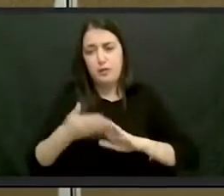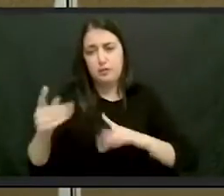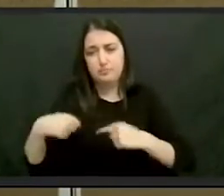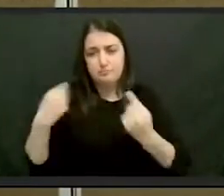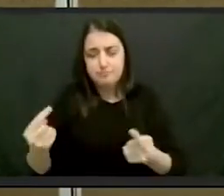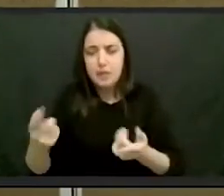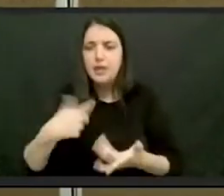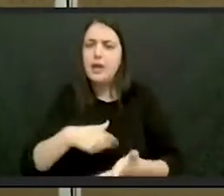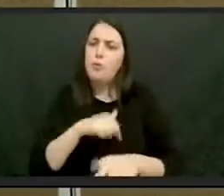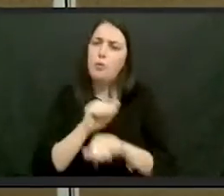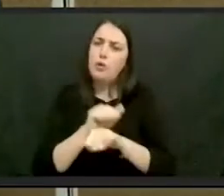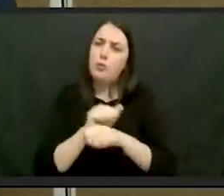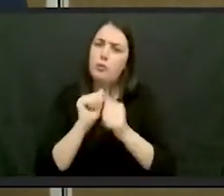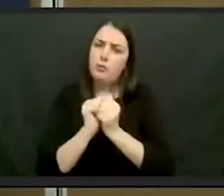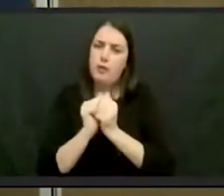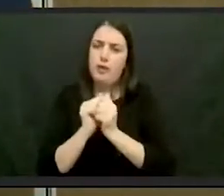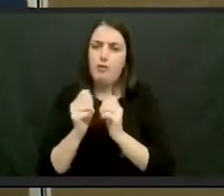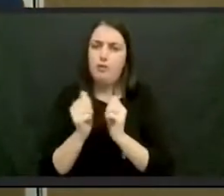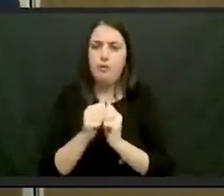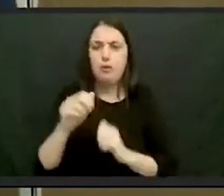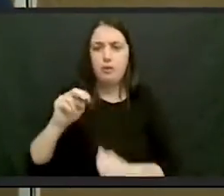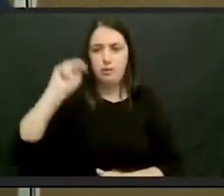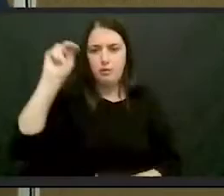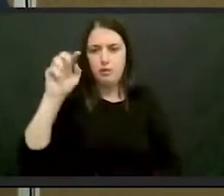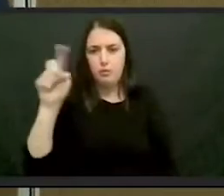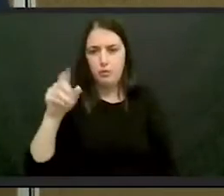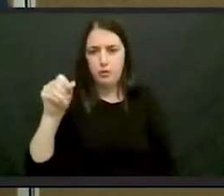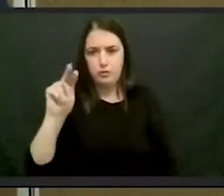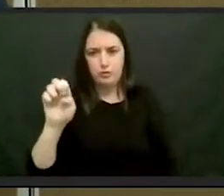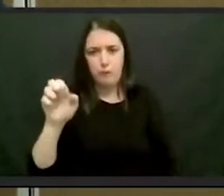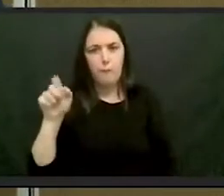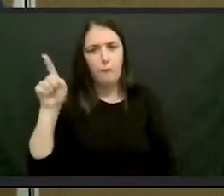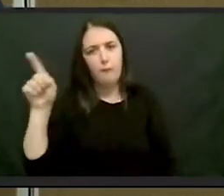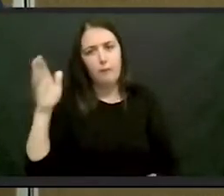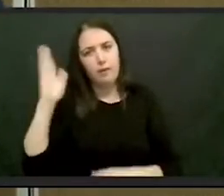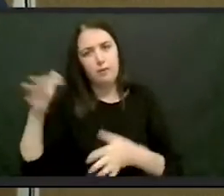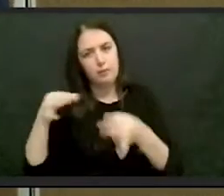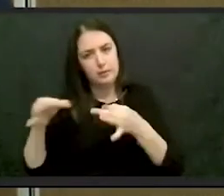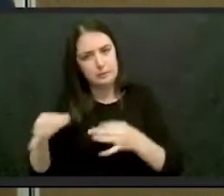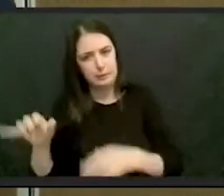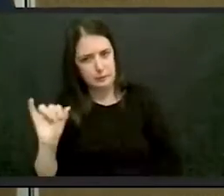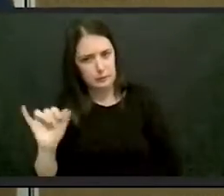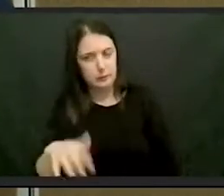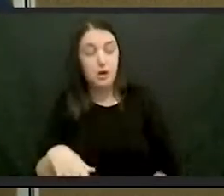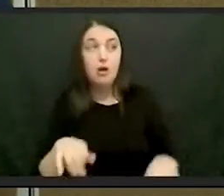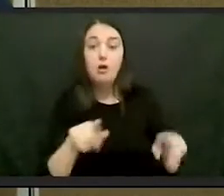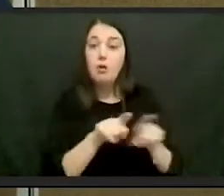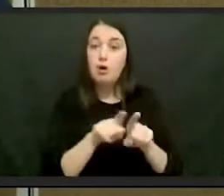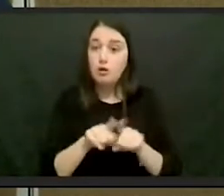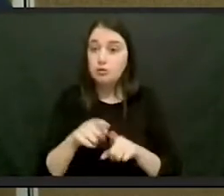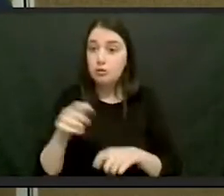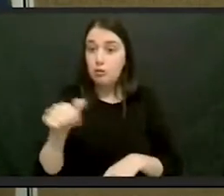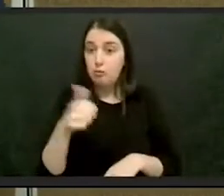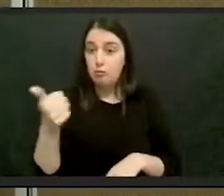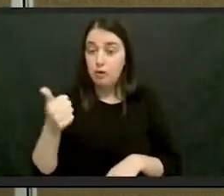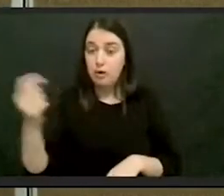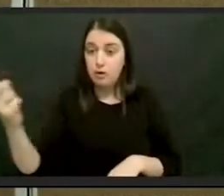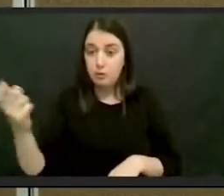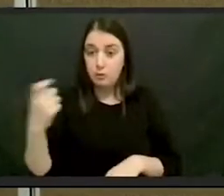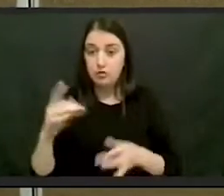up here and give you a briefing as well. Before I get to that, I wanted to answer one more question that came in and it's regarding the use of retardant and the water systems that's